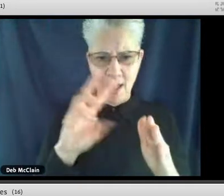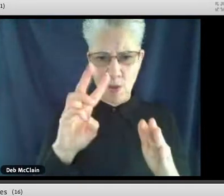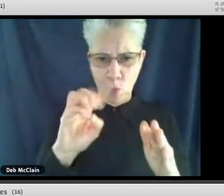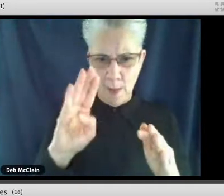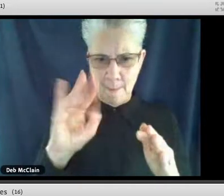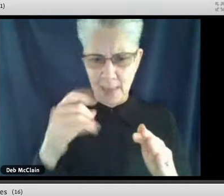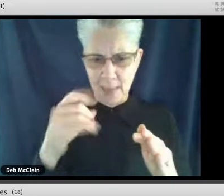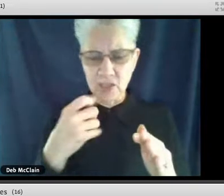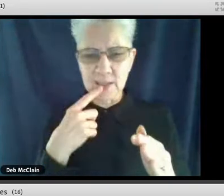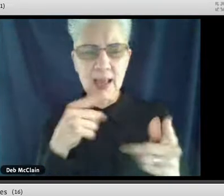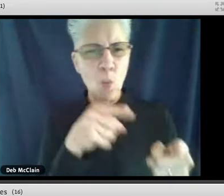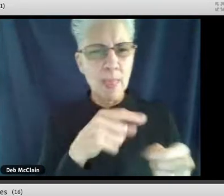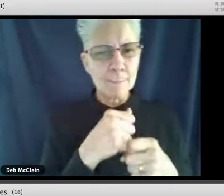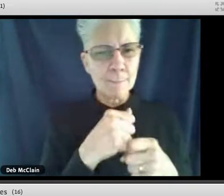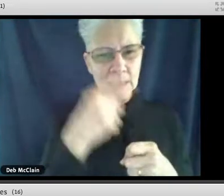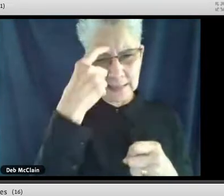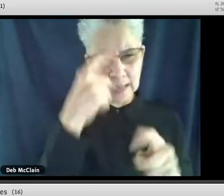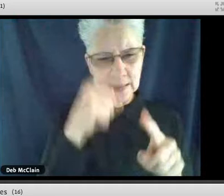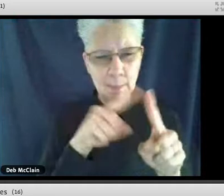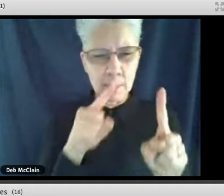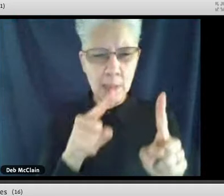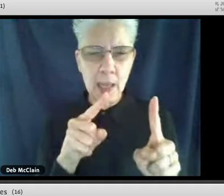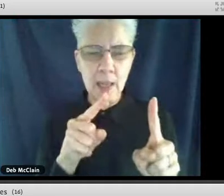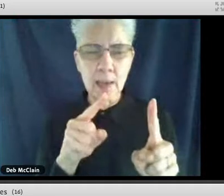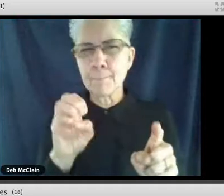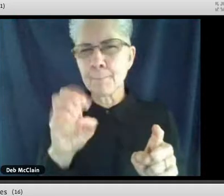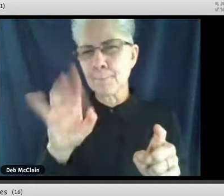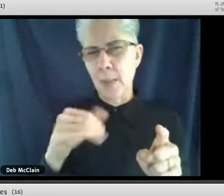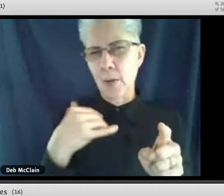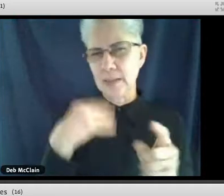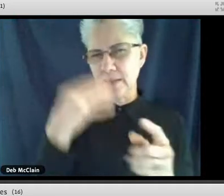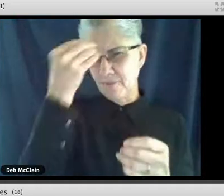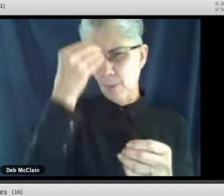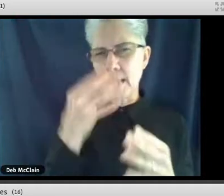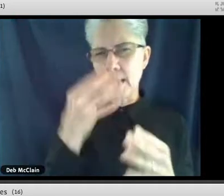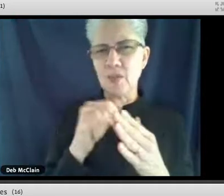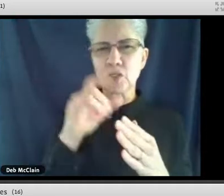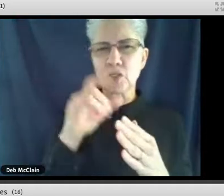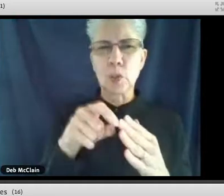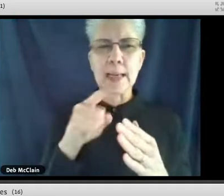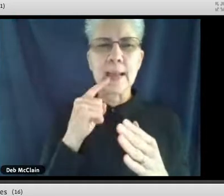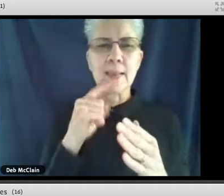"Okay, well, this makes sense, but Mary has got information that she's going to need that's over here,